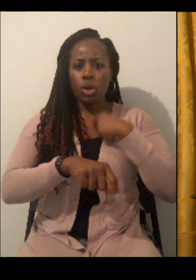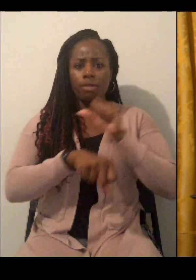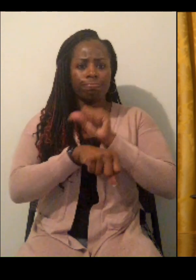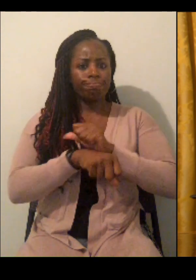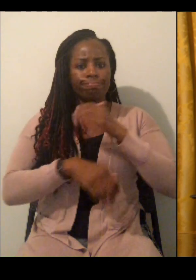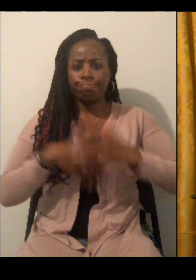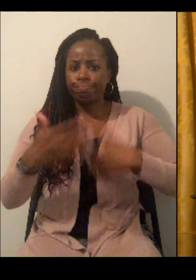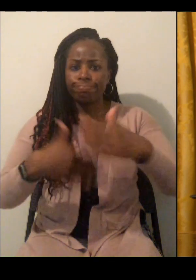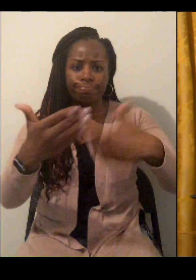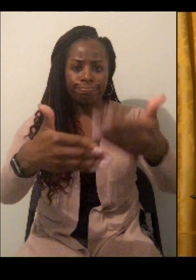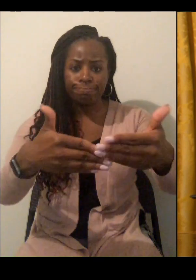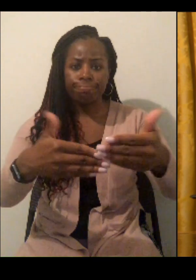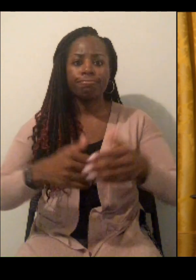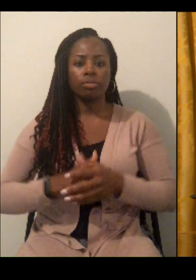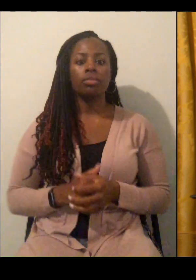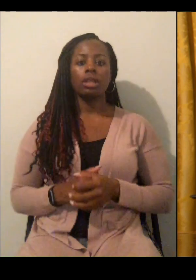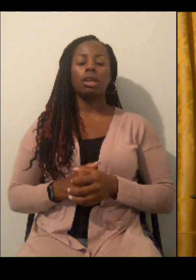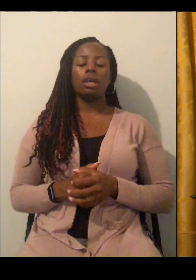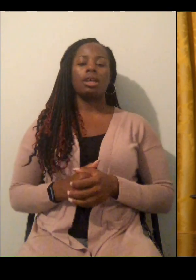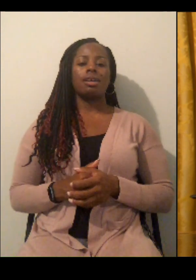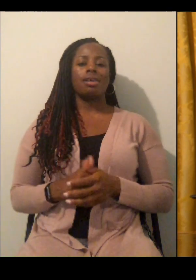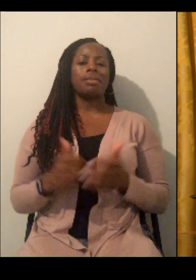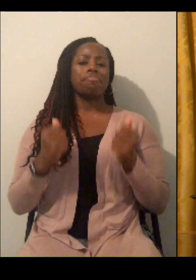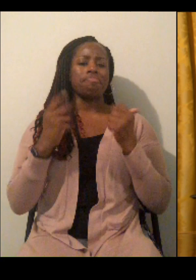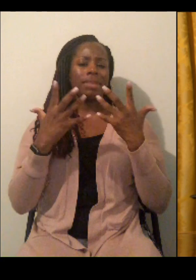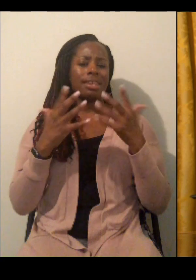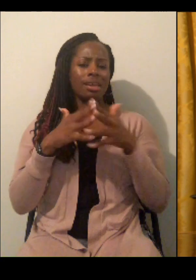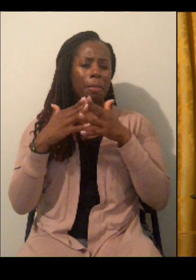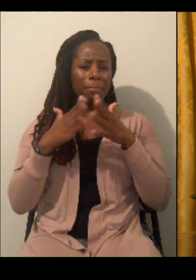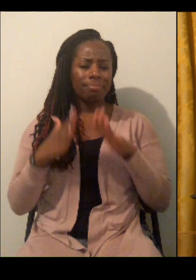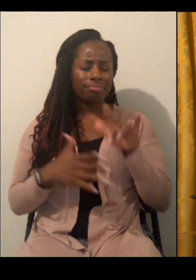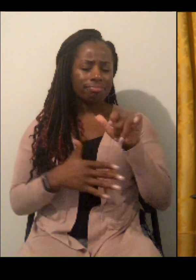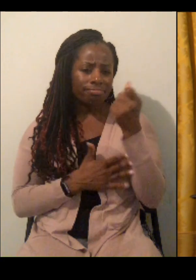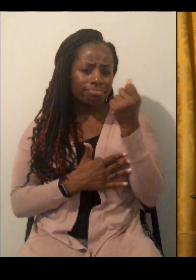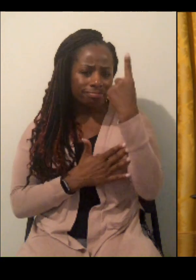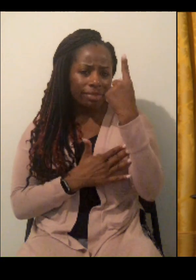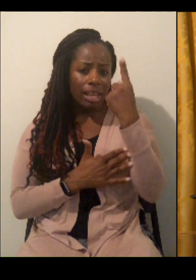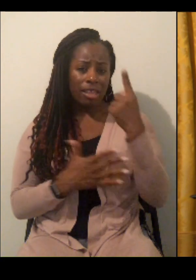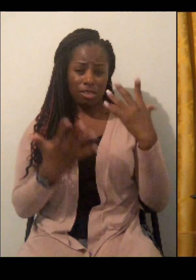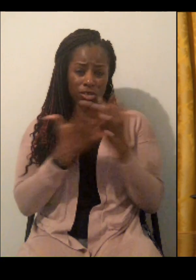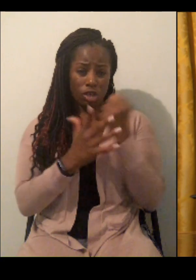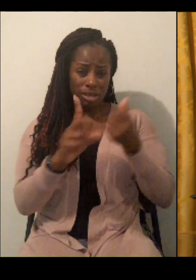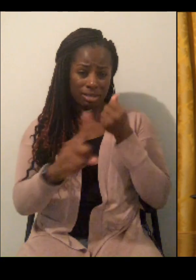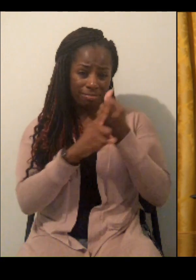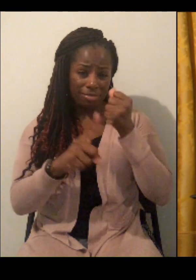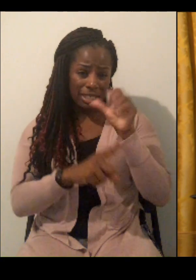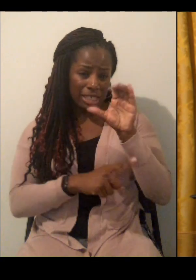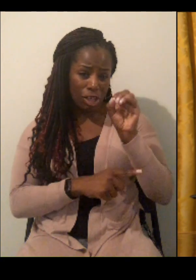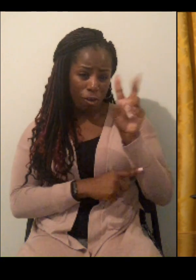the risk is very very low young and healthy people can expect to recover